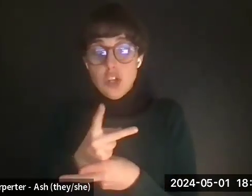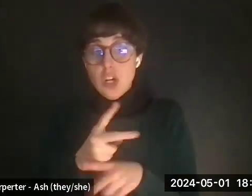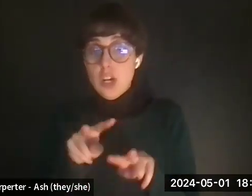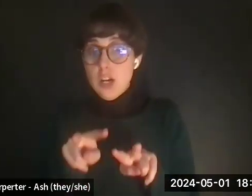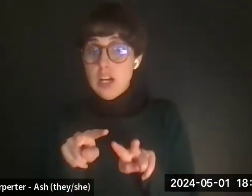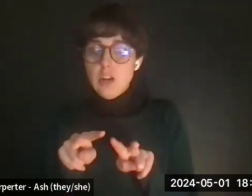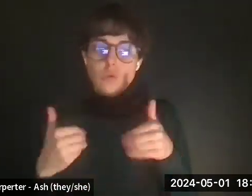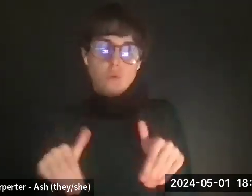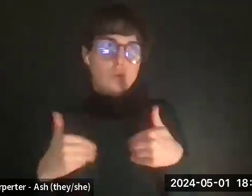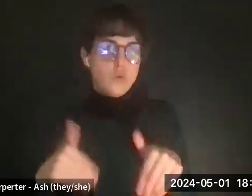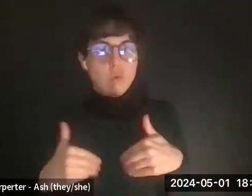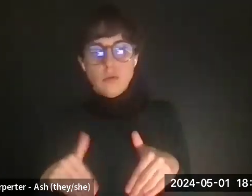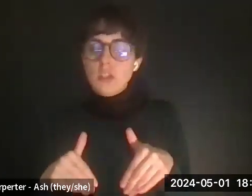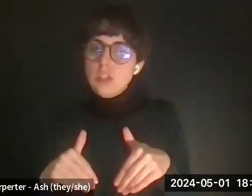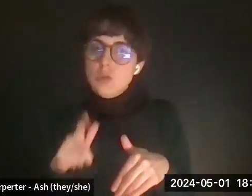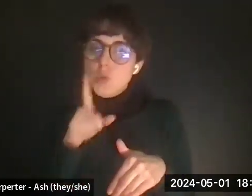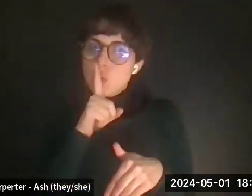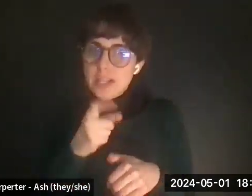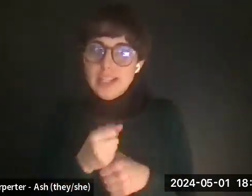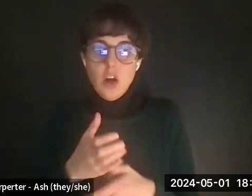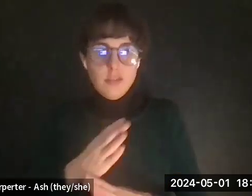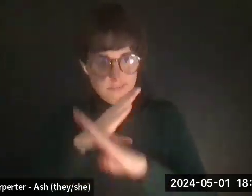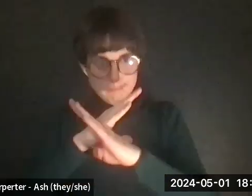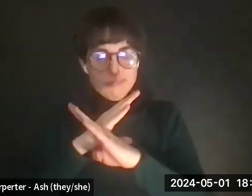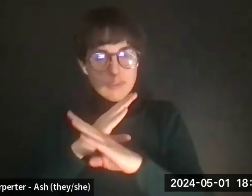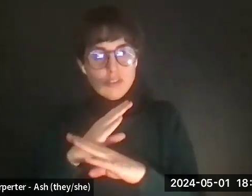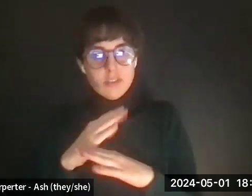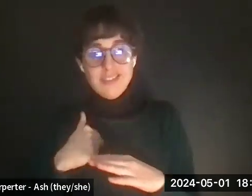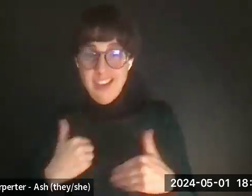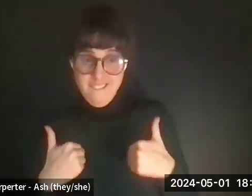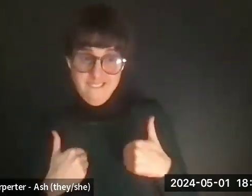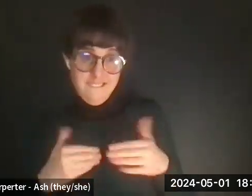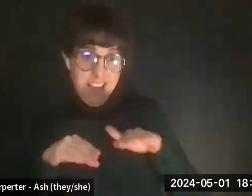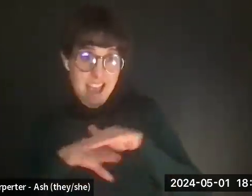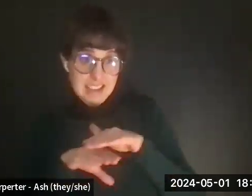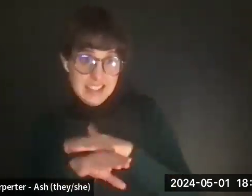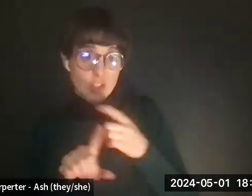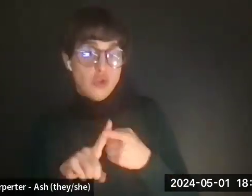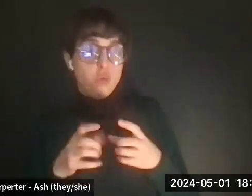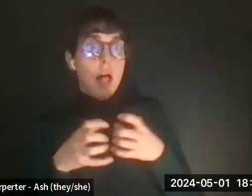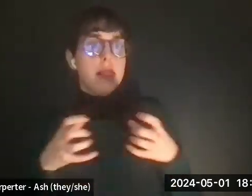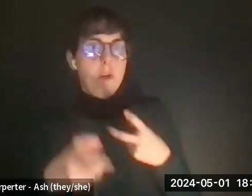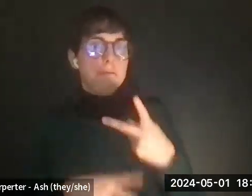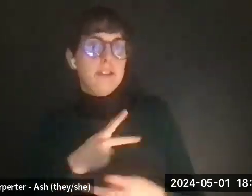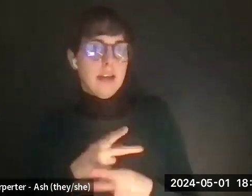You know, I have access to a lot of types of privilege and I have seen time